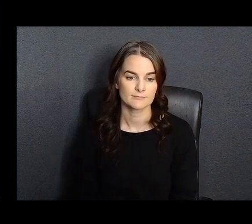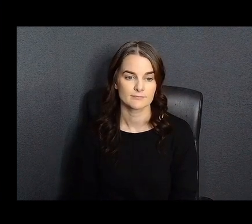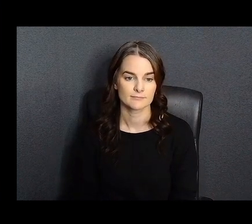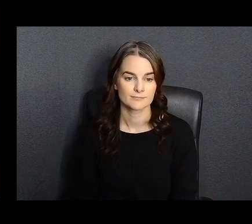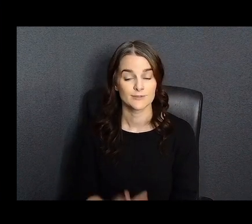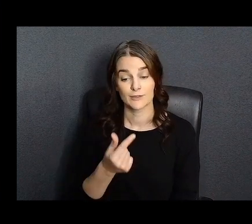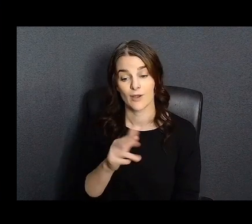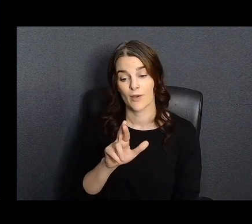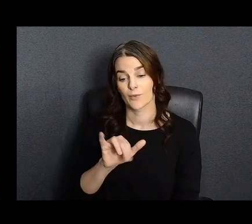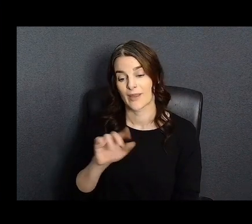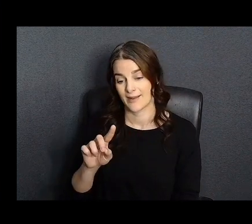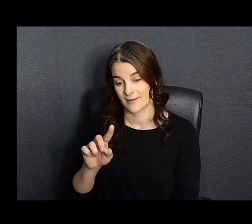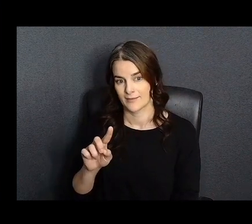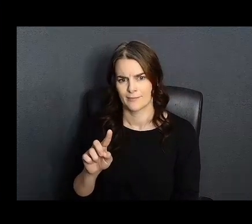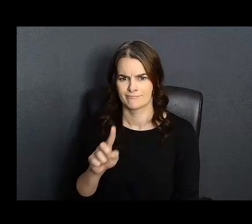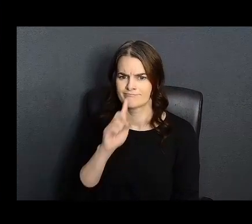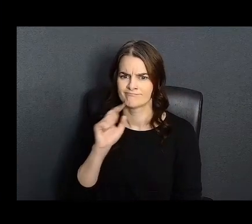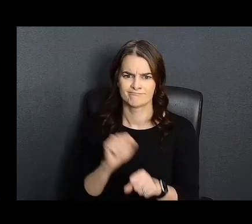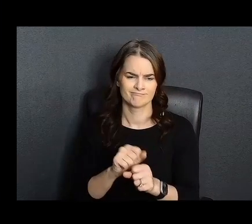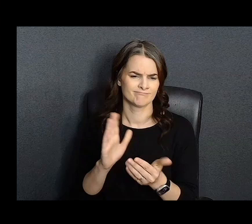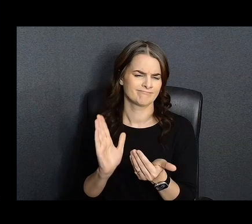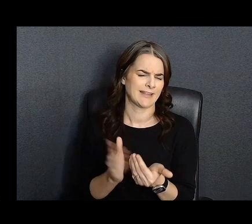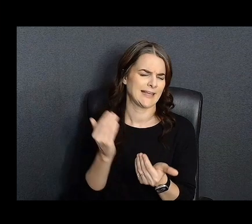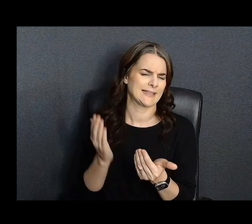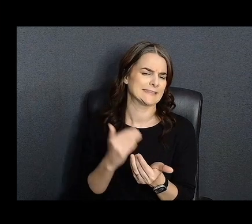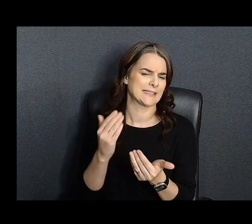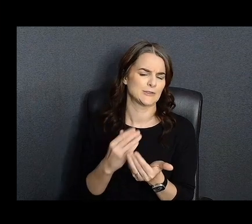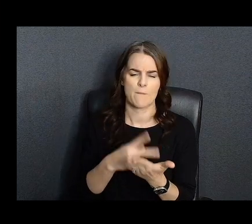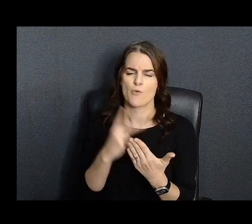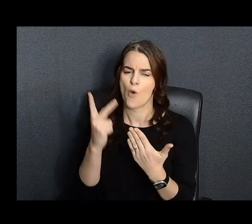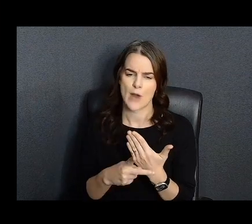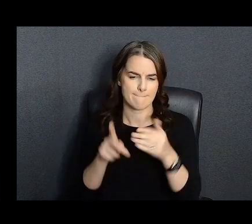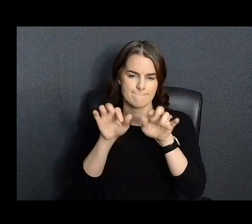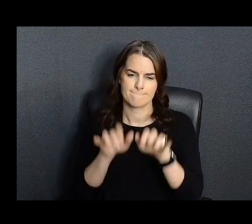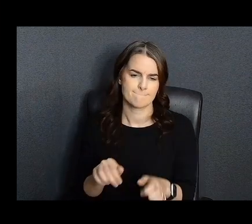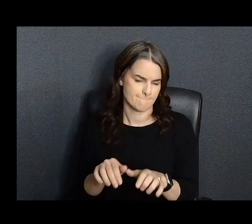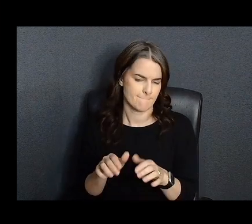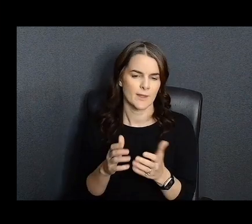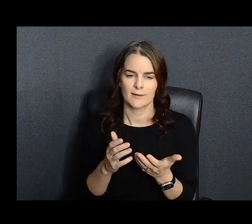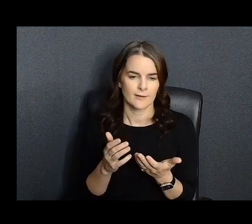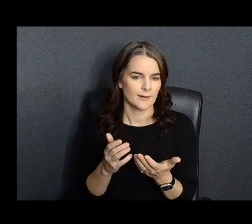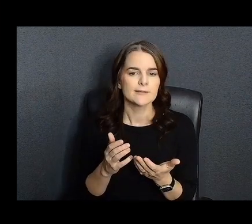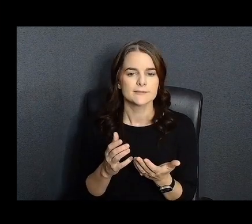Grid is also super easy to program. So this is an example of the Vocabulary